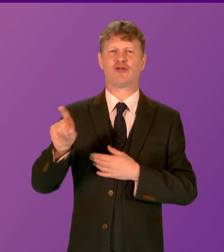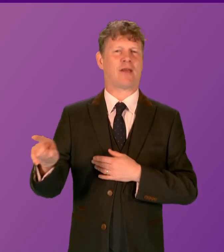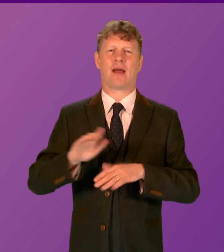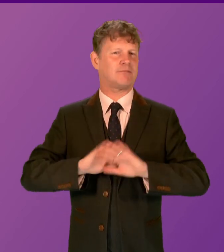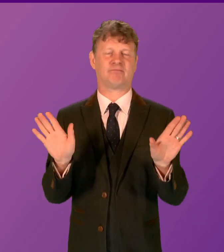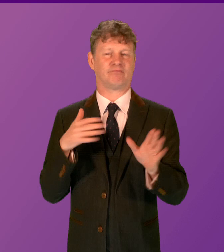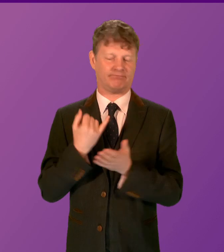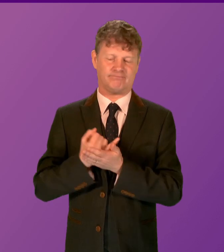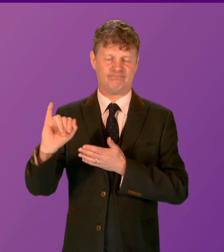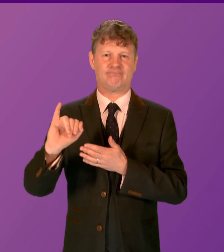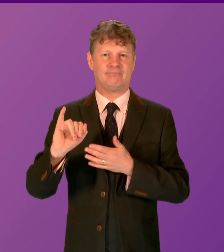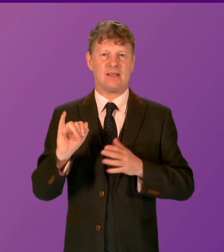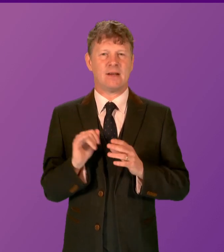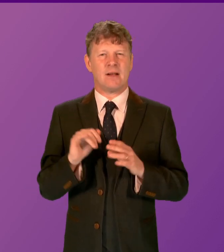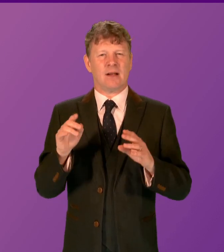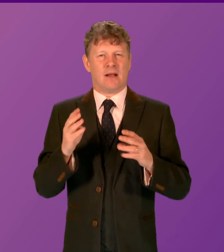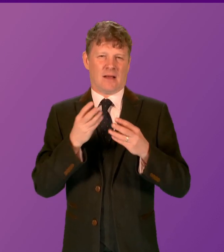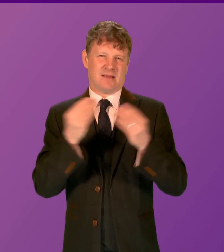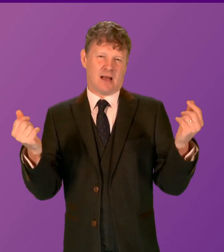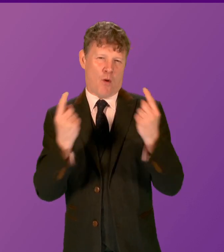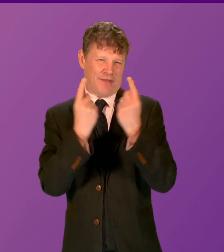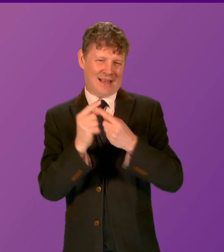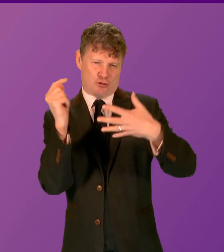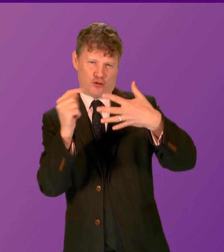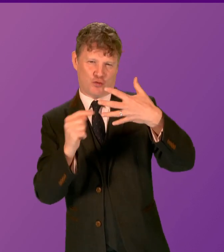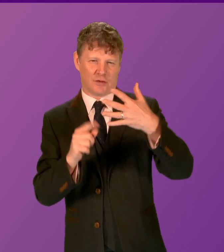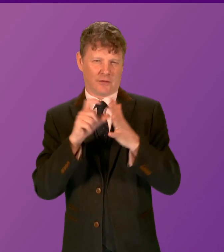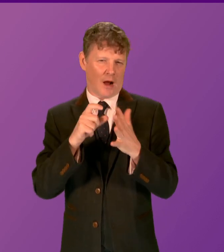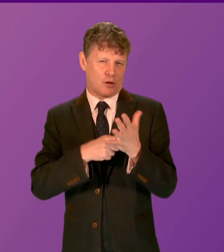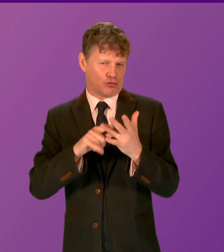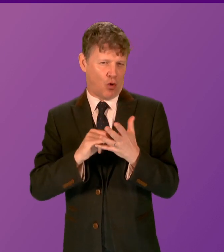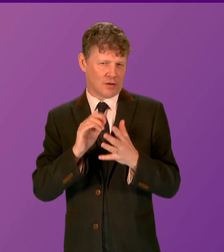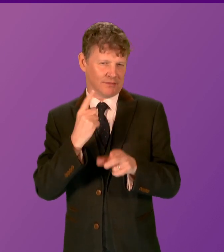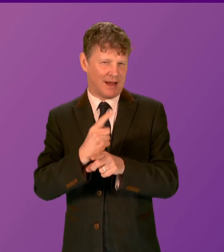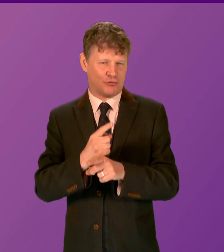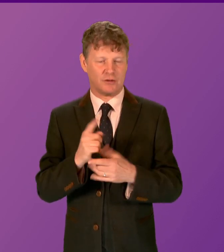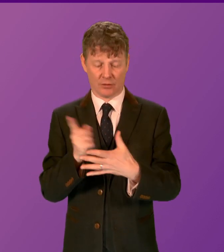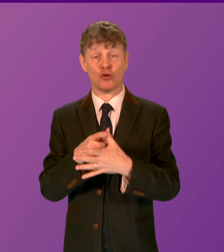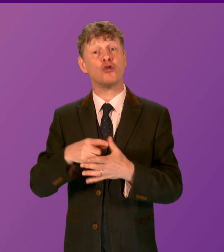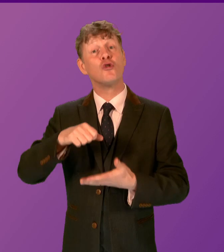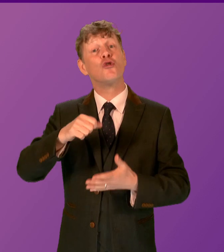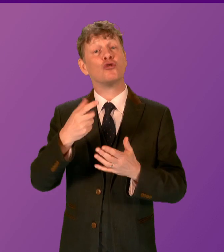Let me take some of the issues that Douglas Ross has mentioned.